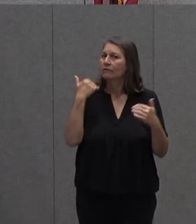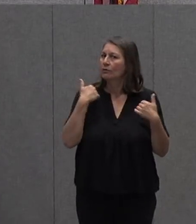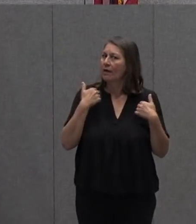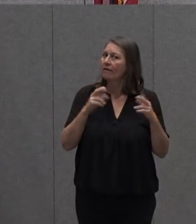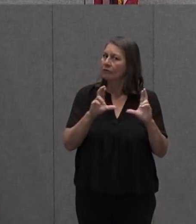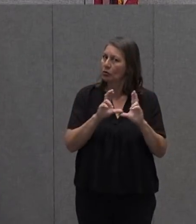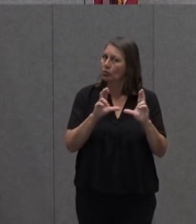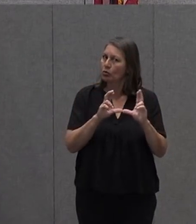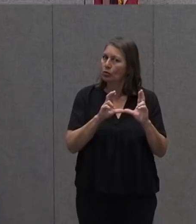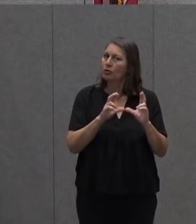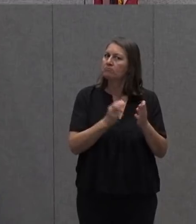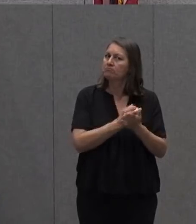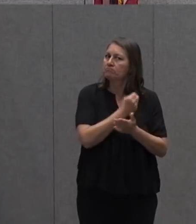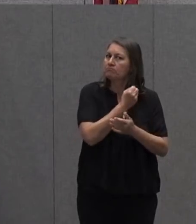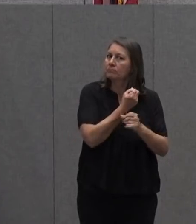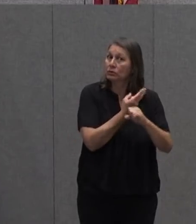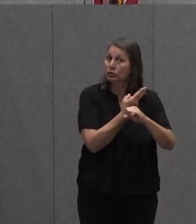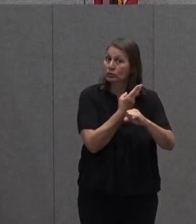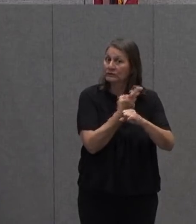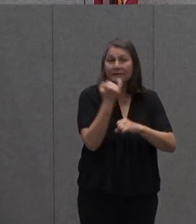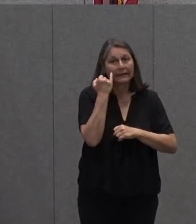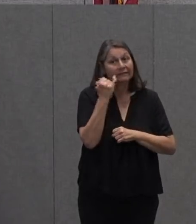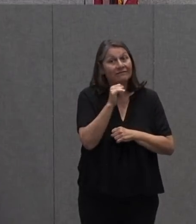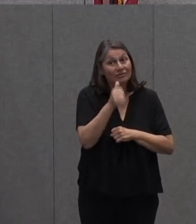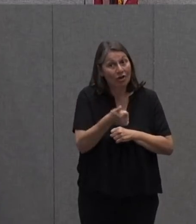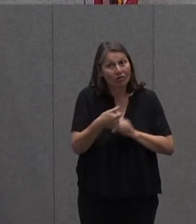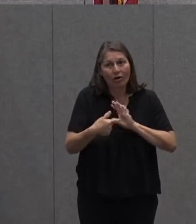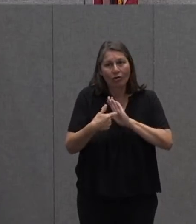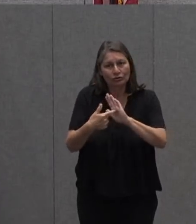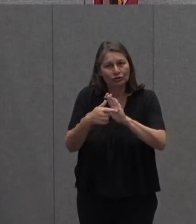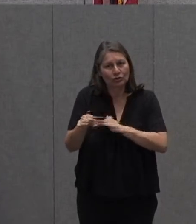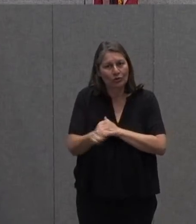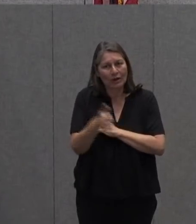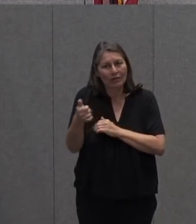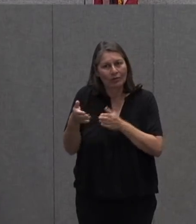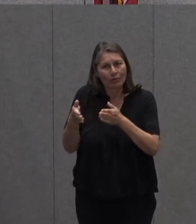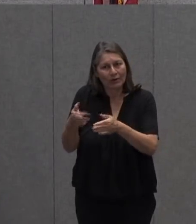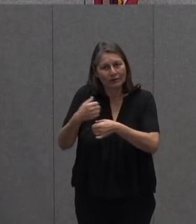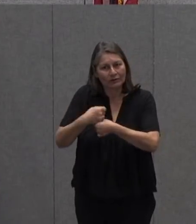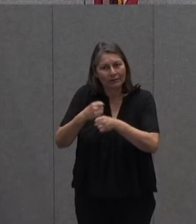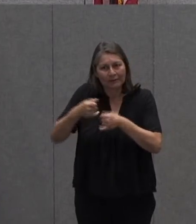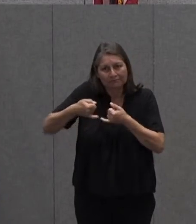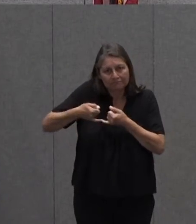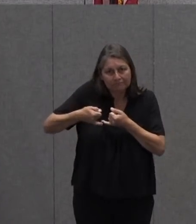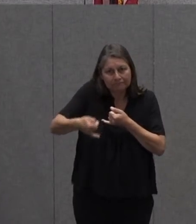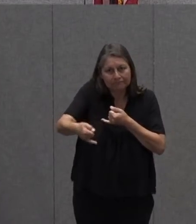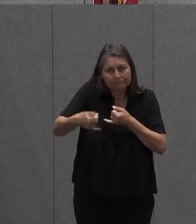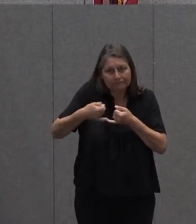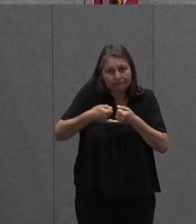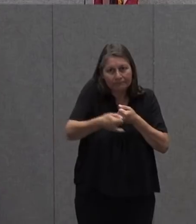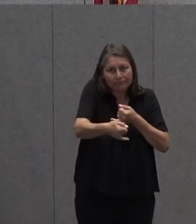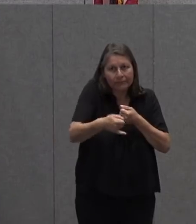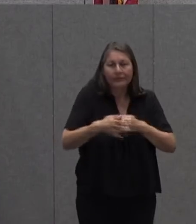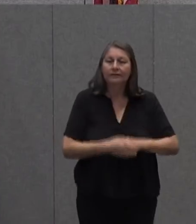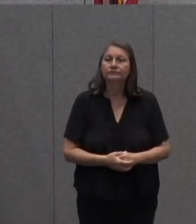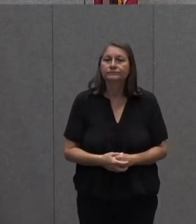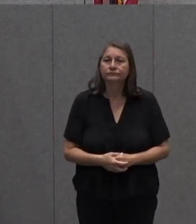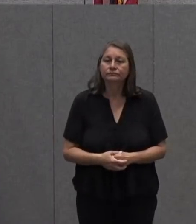If not I'm gonna show you something else you can use. Are you ready? Okay, now when I look at our checker board,